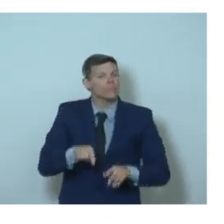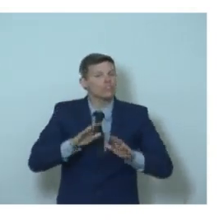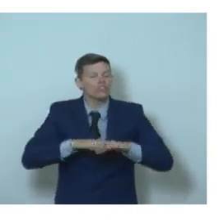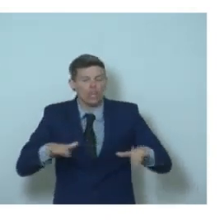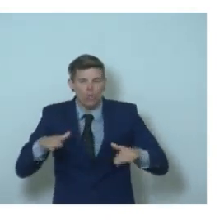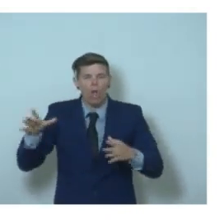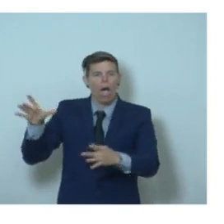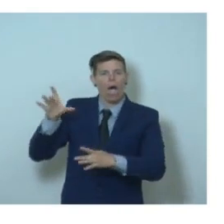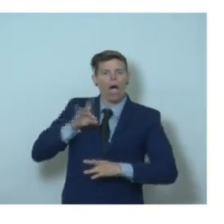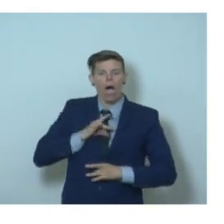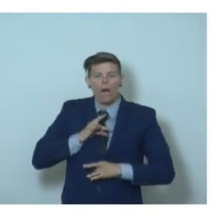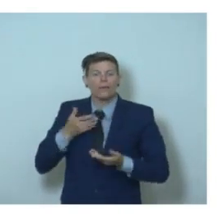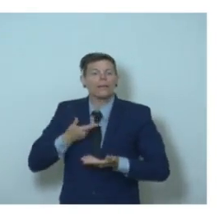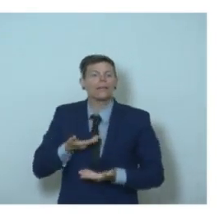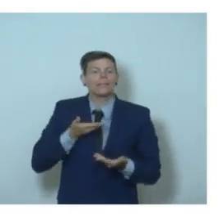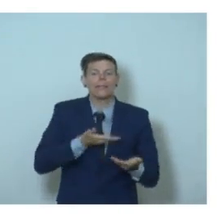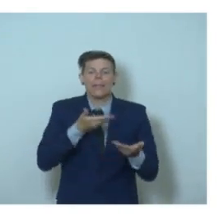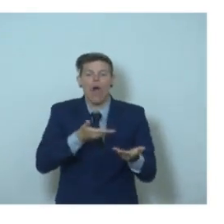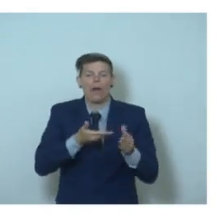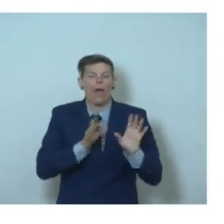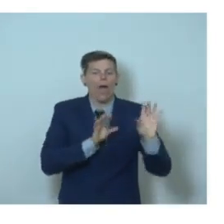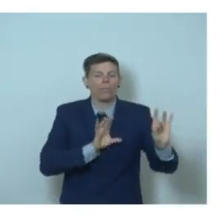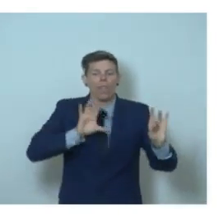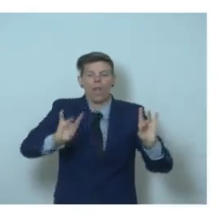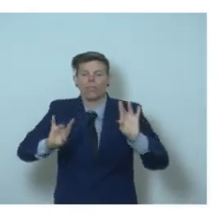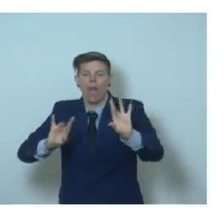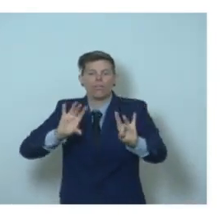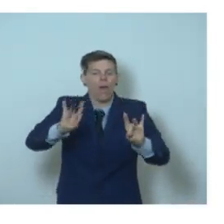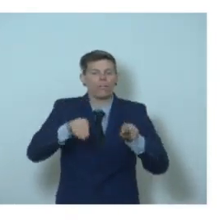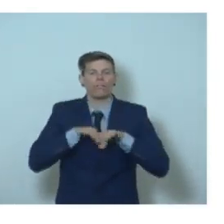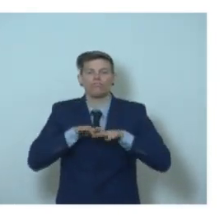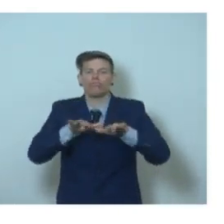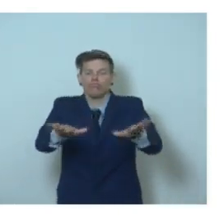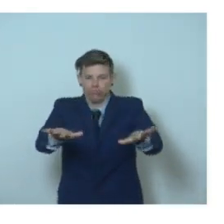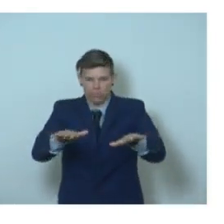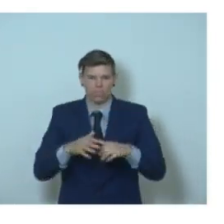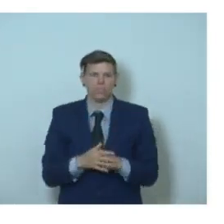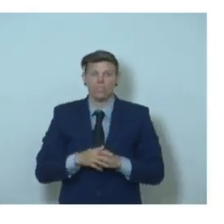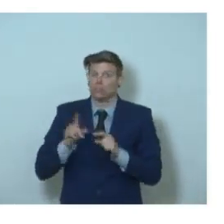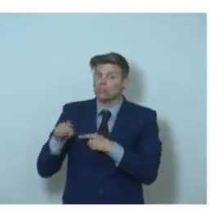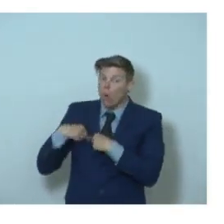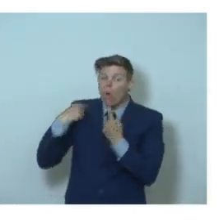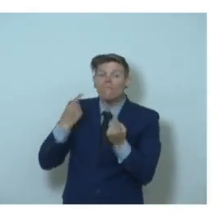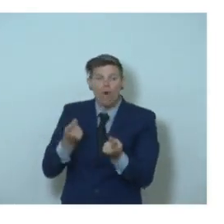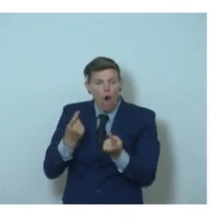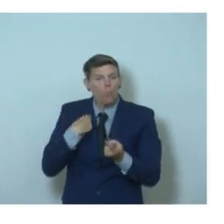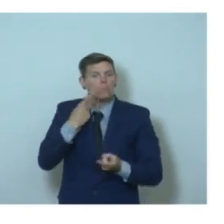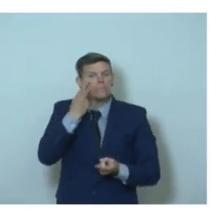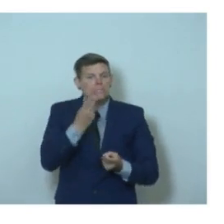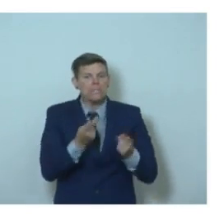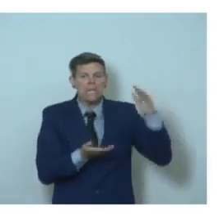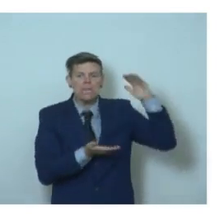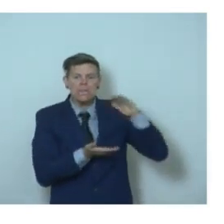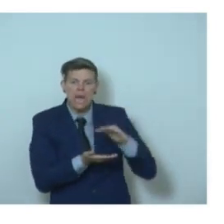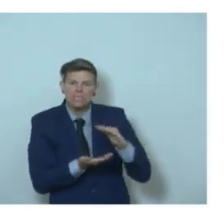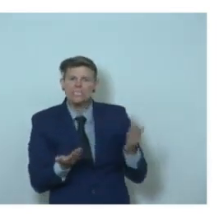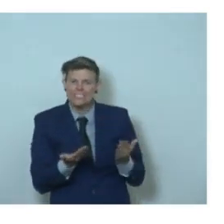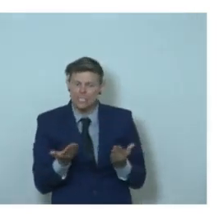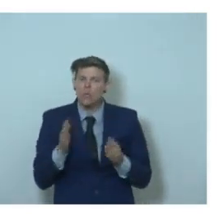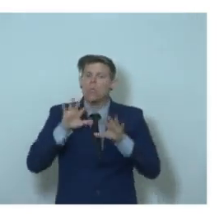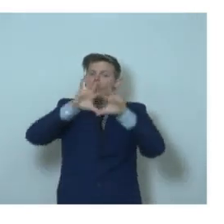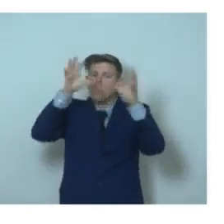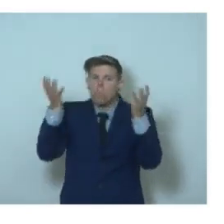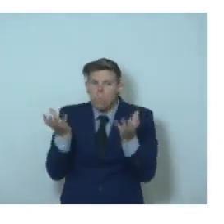REMEMBER THE H1N1 INFLUENZA EPIDEMIC IN 2009 AND 2010 CHILDREN WERE MAJOR CARRIERS OF THE VIRUS AND INFECTING OTHERS SO FAR.